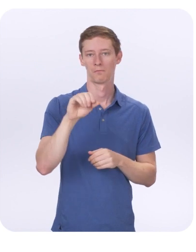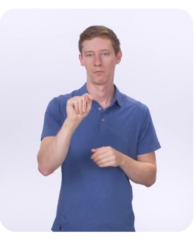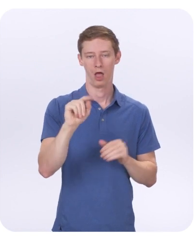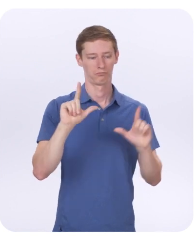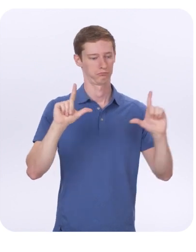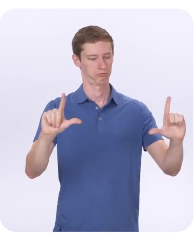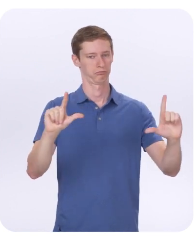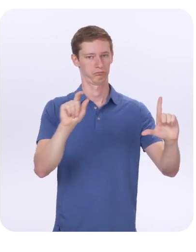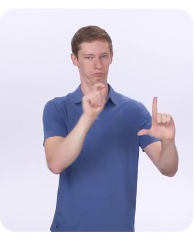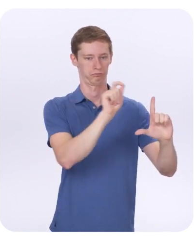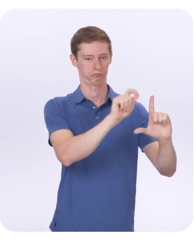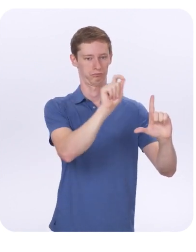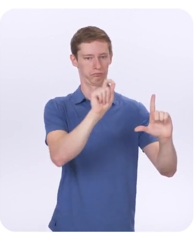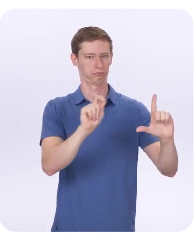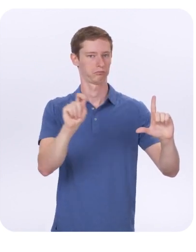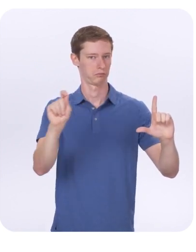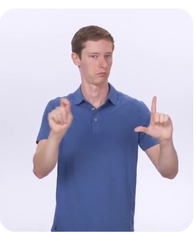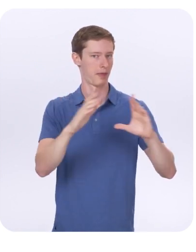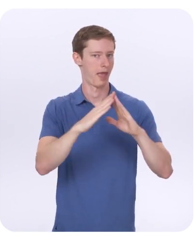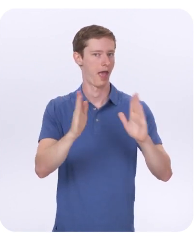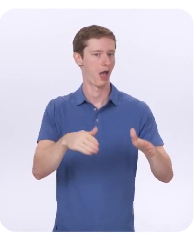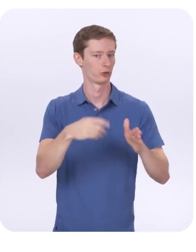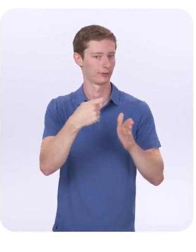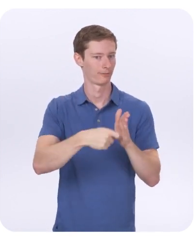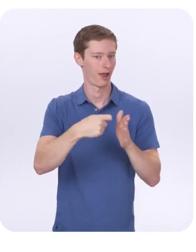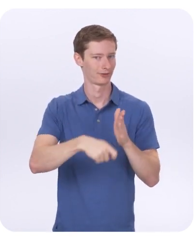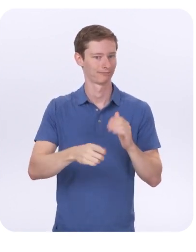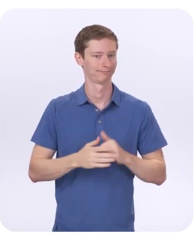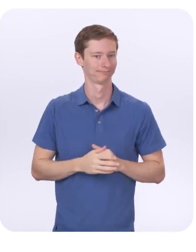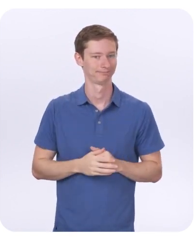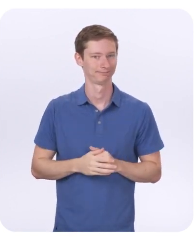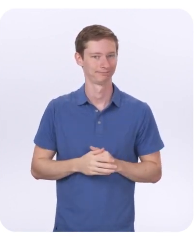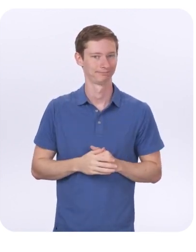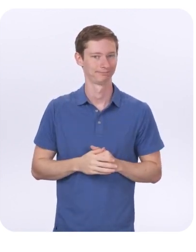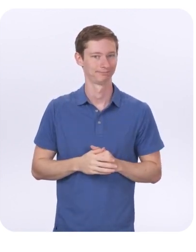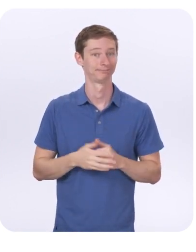visualize the plot, and you can see that it isn’t very readable